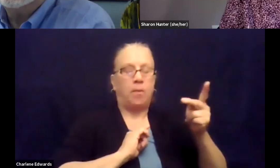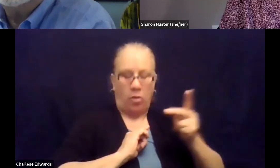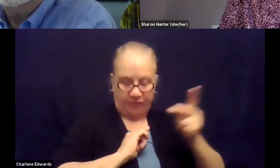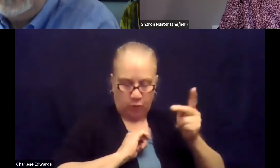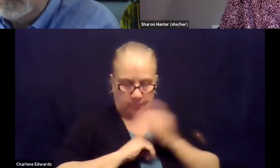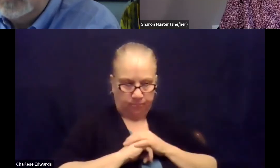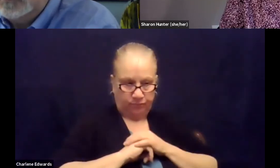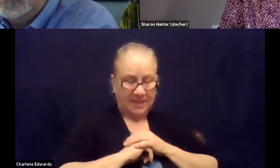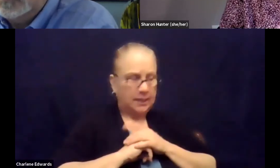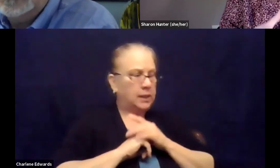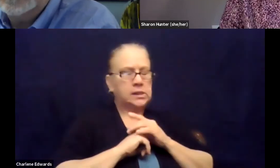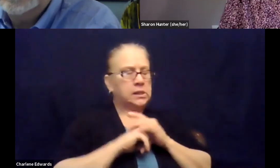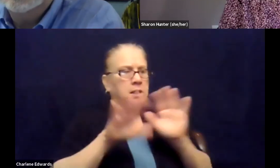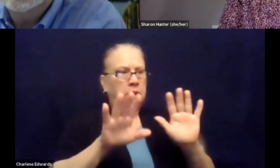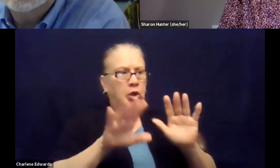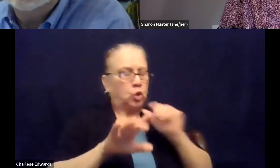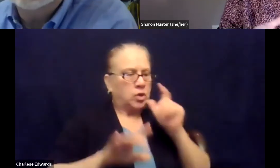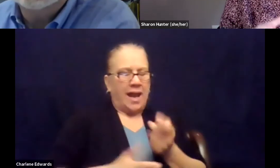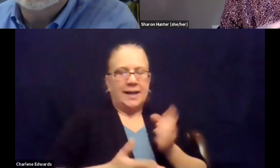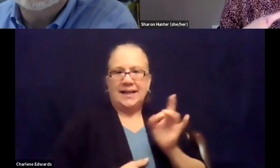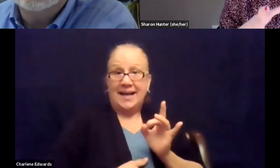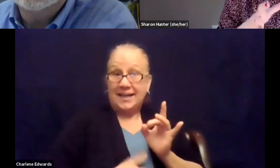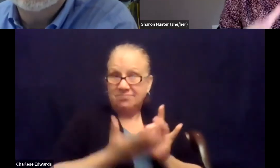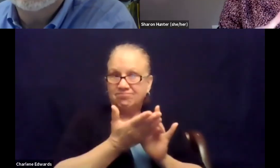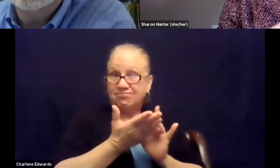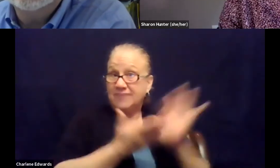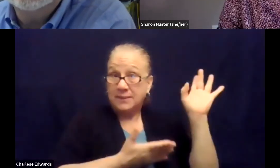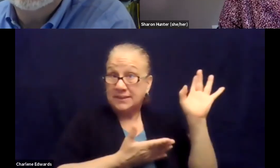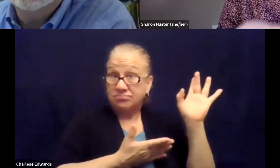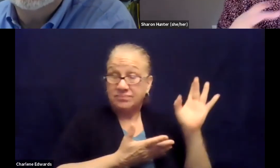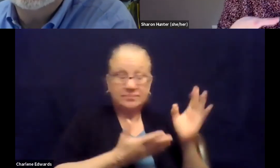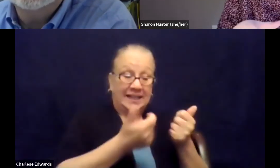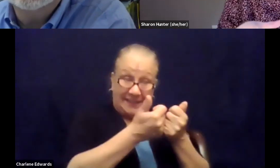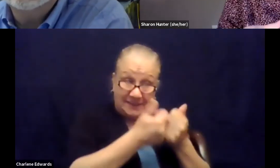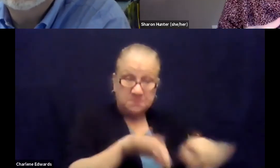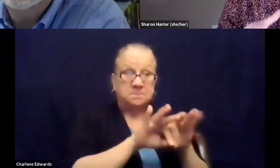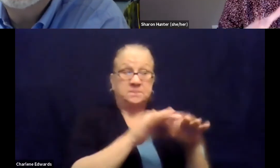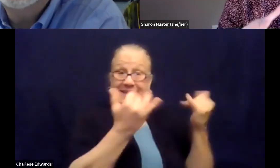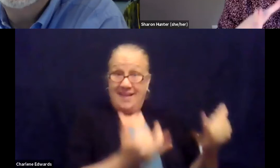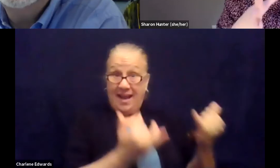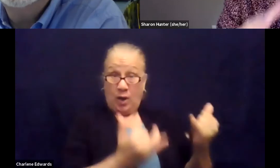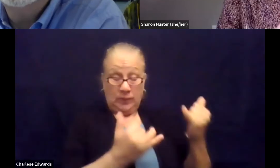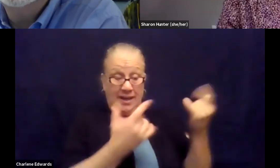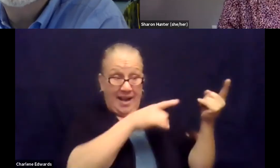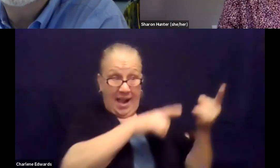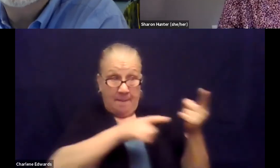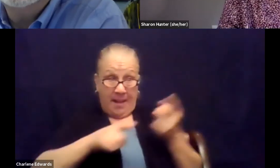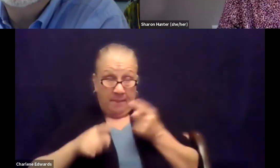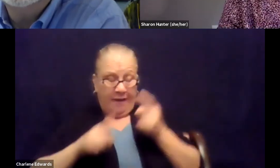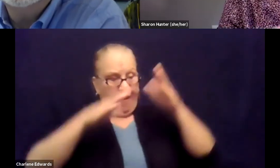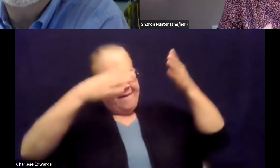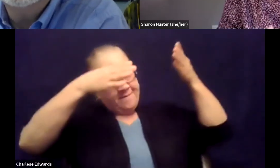should eliminate. Especially now, the focus needs to be on that because the last thing